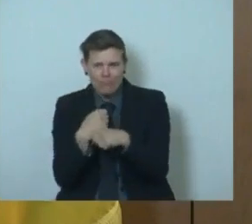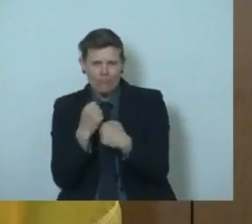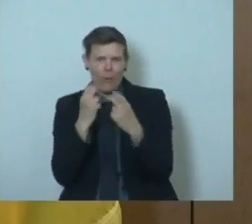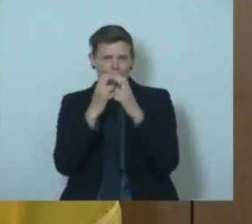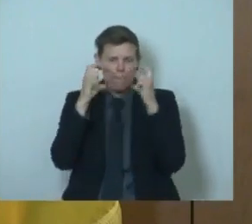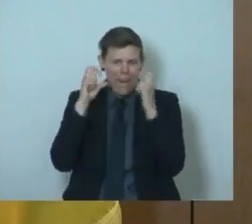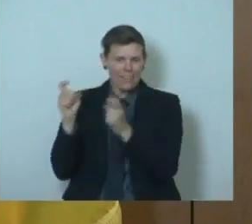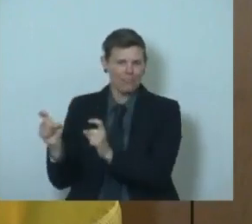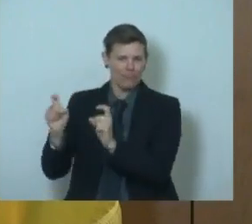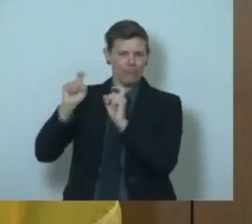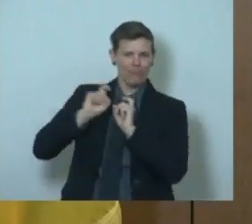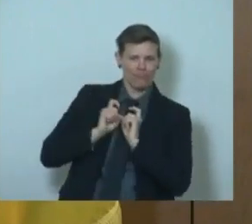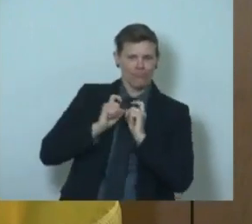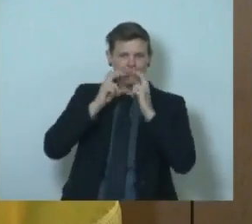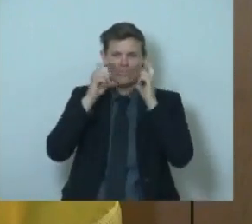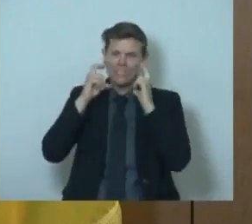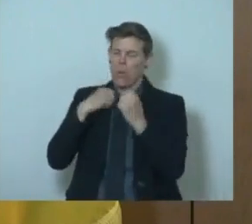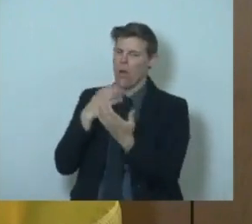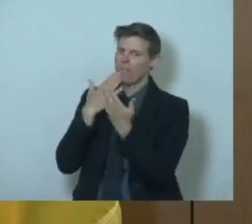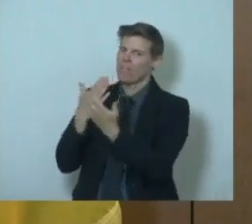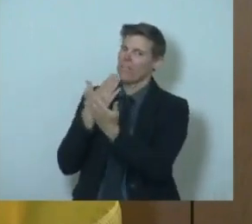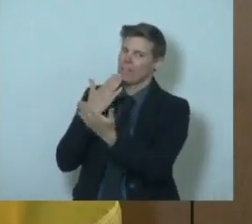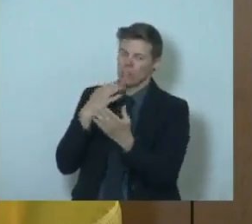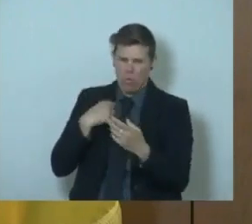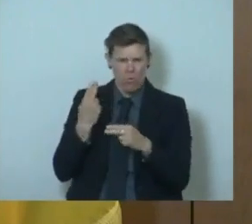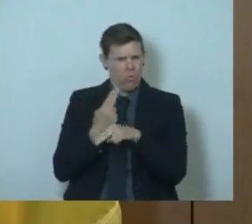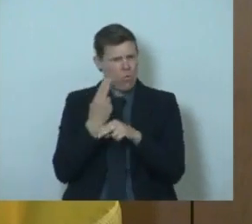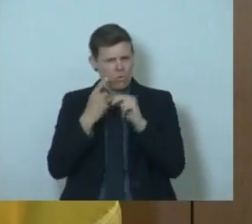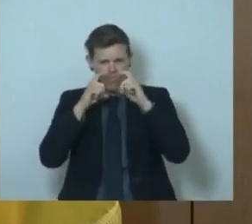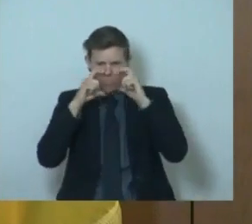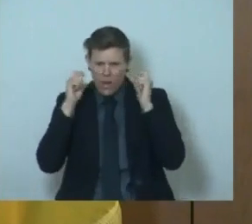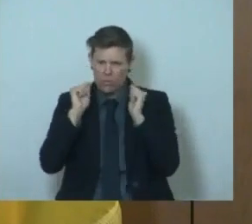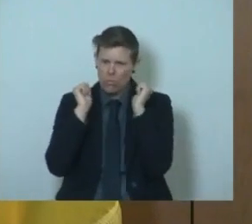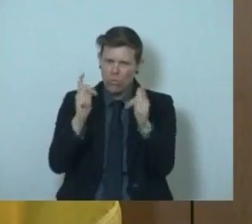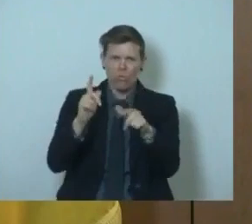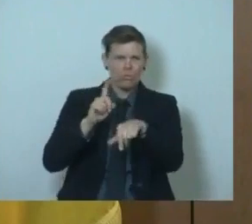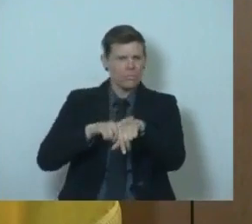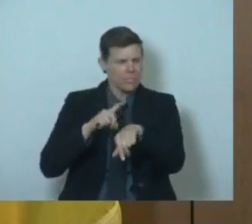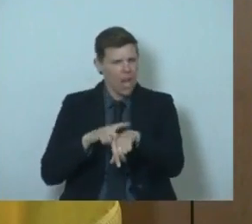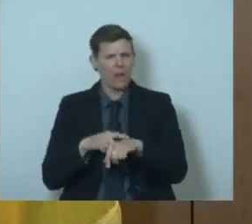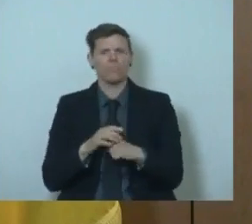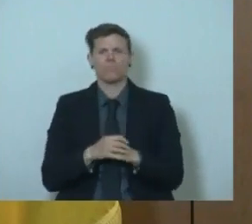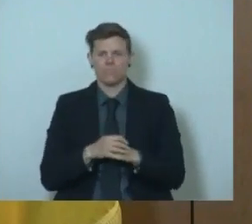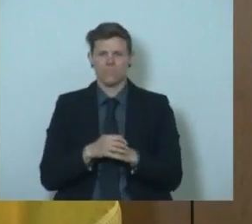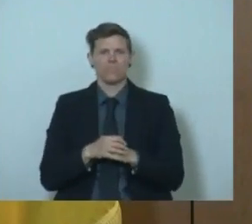PRESS CONFERENCE. THANK YOU VERY MUCH.